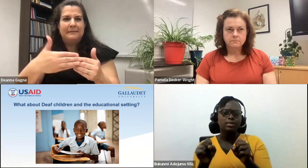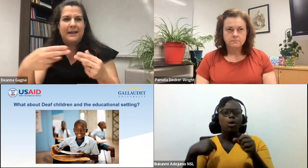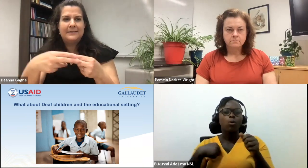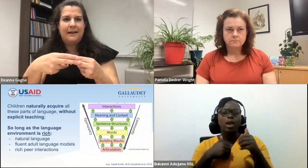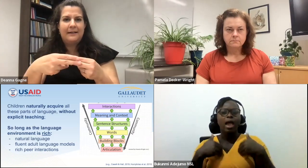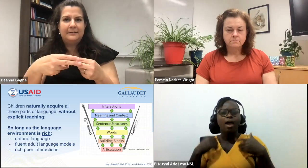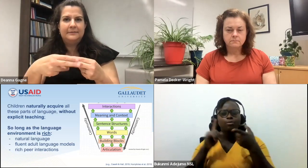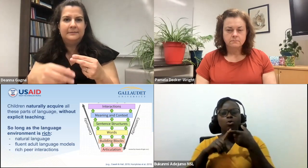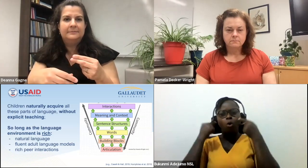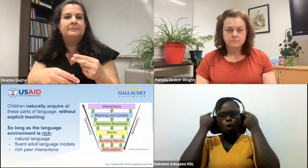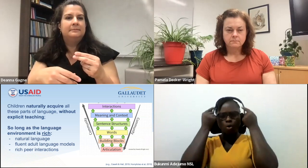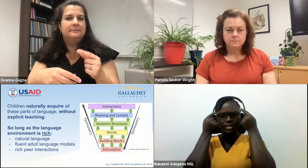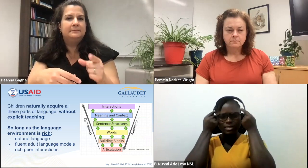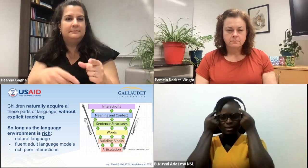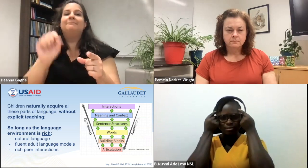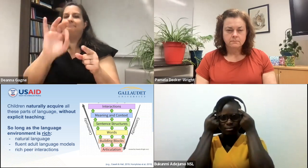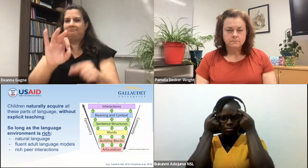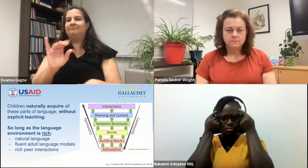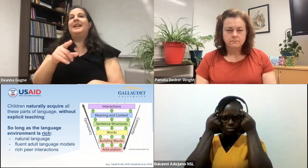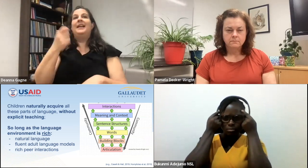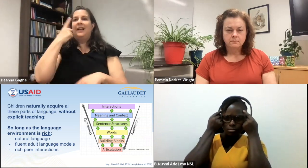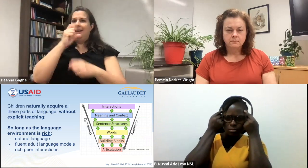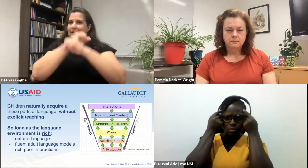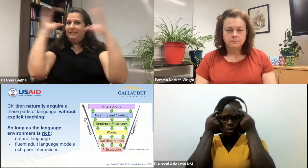Yeah. Go to the next slide, if you would, as the parts of language. Okay.